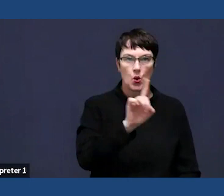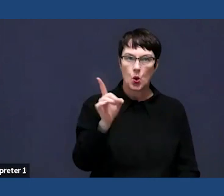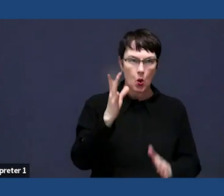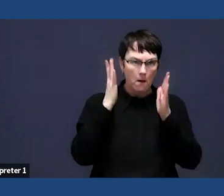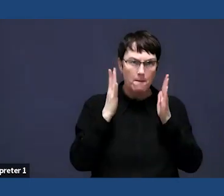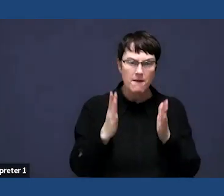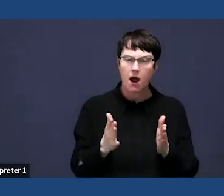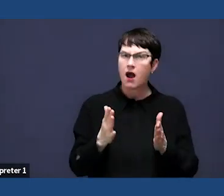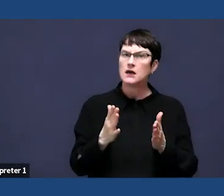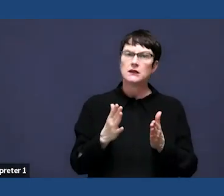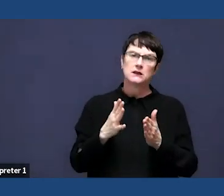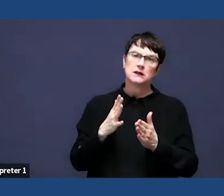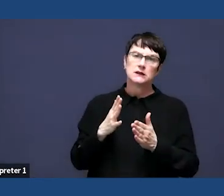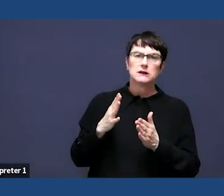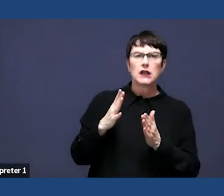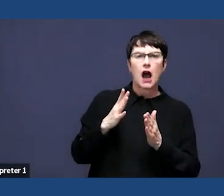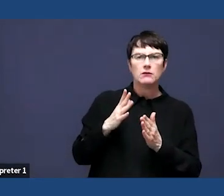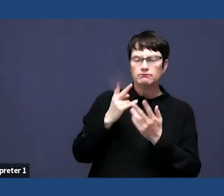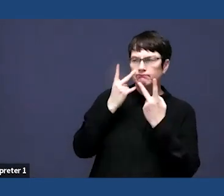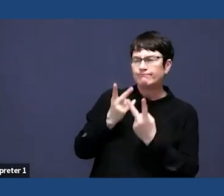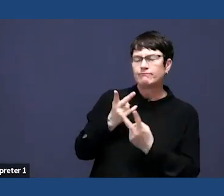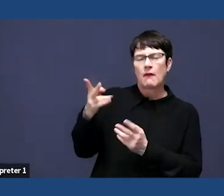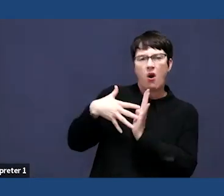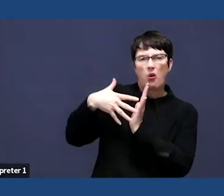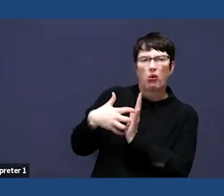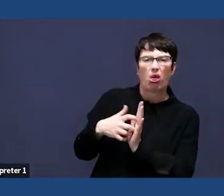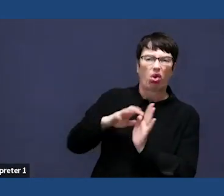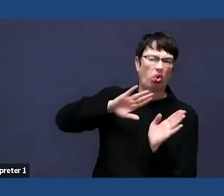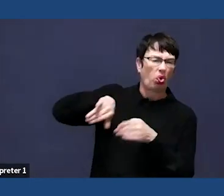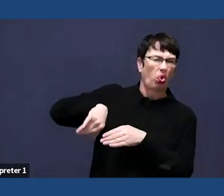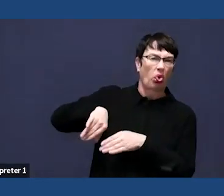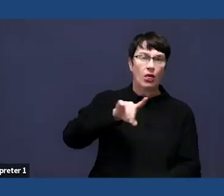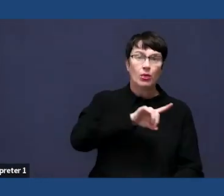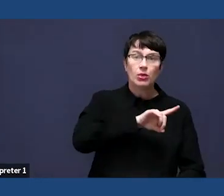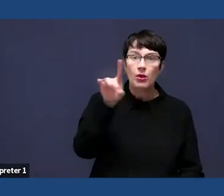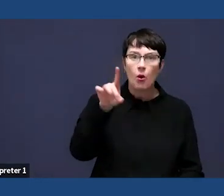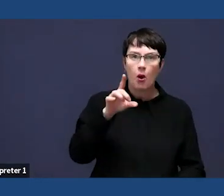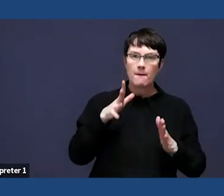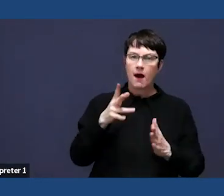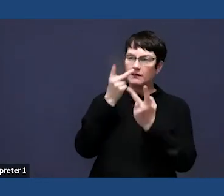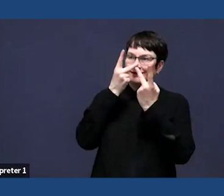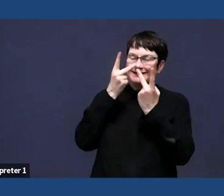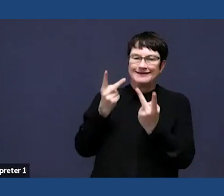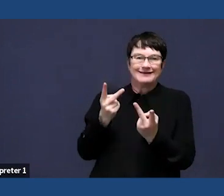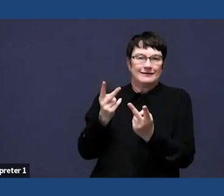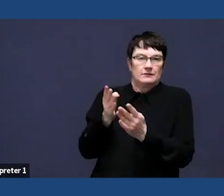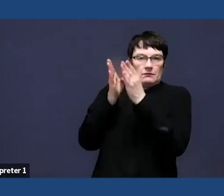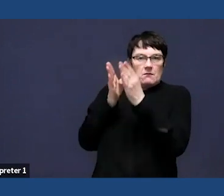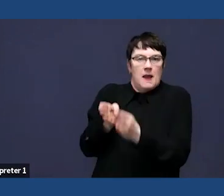sure that we were looking at older people as individuals, as people who are impacted